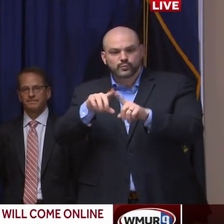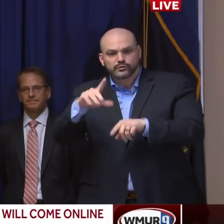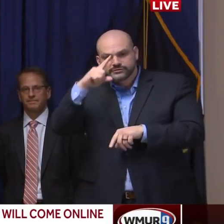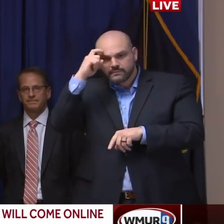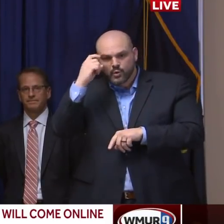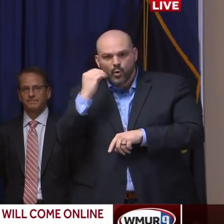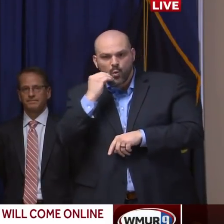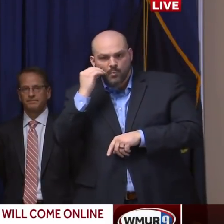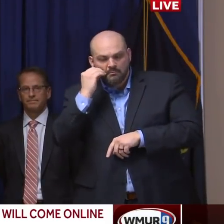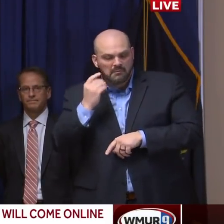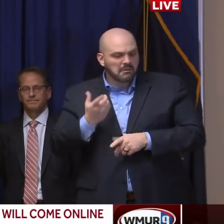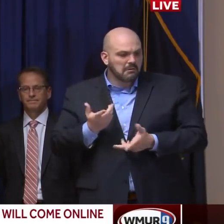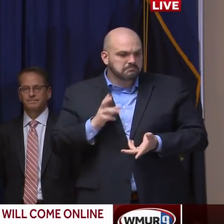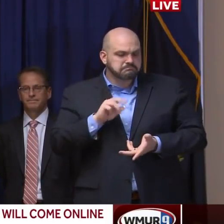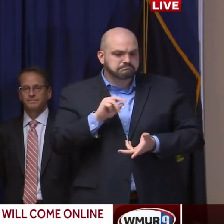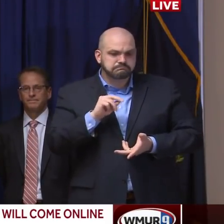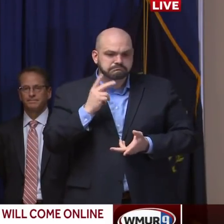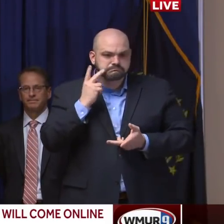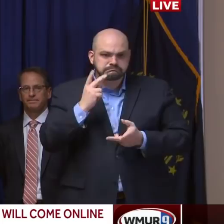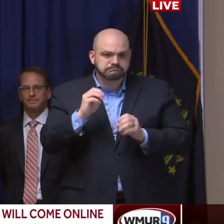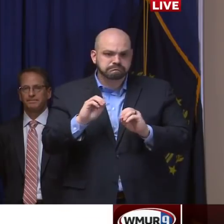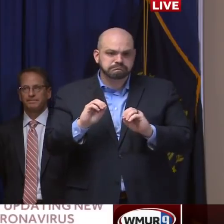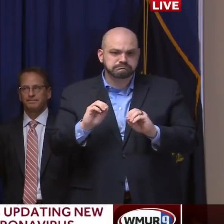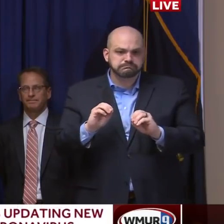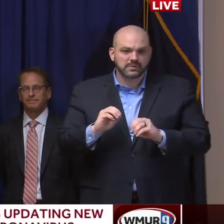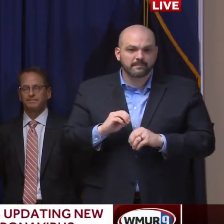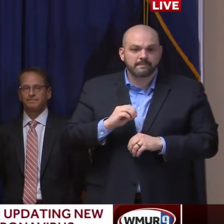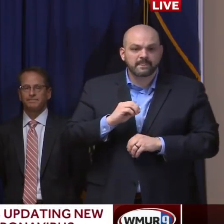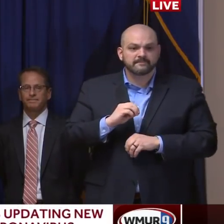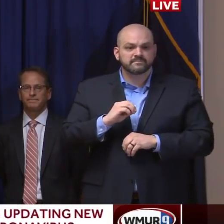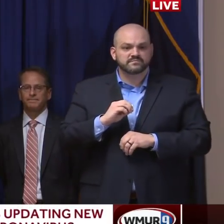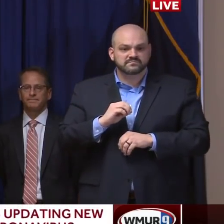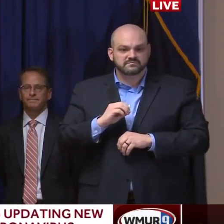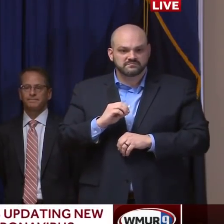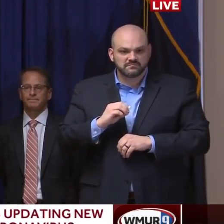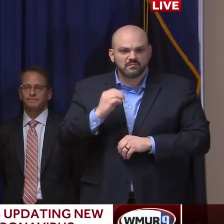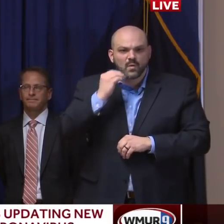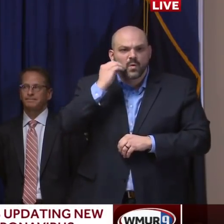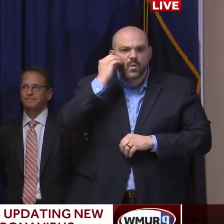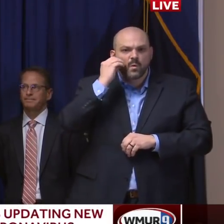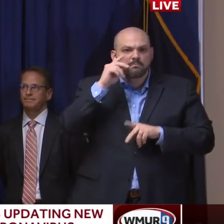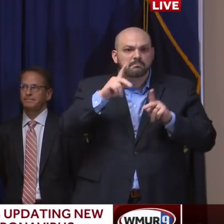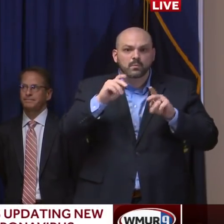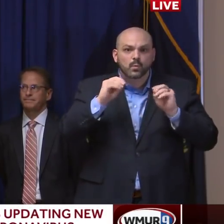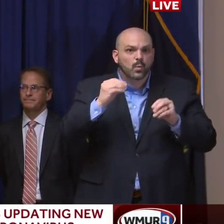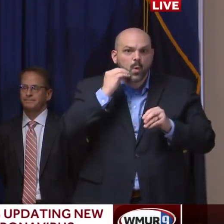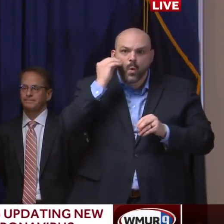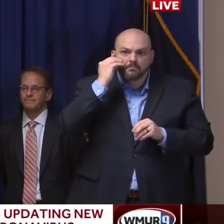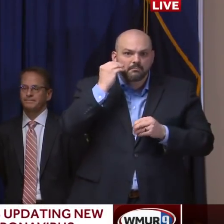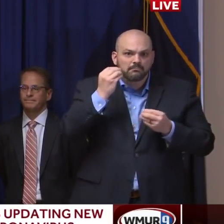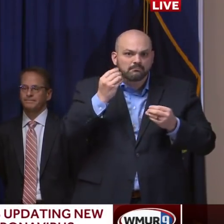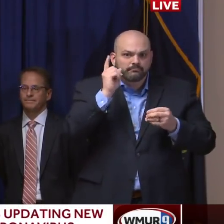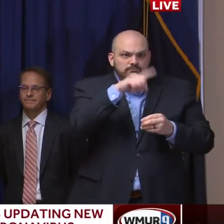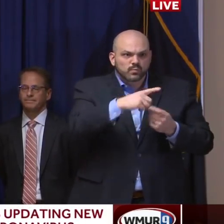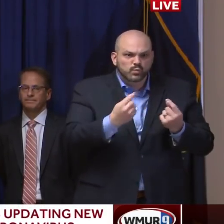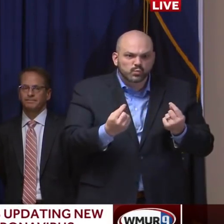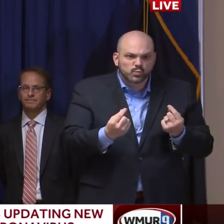NOT AWARE OF THAT. AS FAR AS HOMELESS SHELTERS GO, ARE YOU WORKING WITH THEM TO PREVENT THE SPREAD THEIR COMMUNITIES AND BUILDINGS?